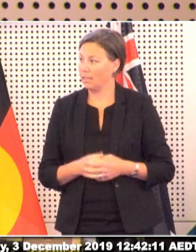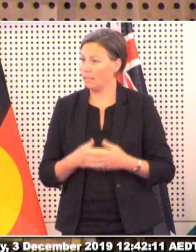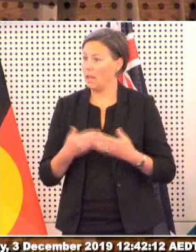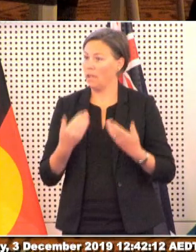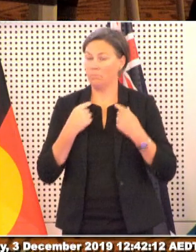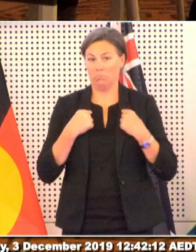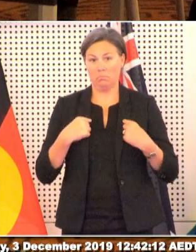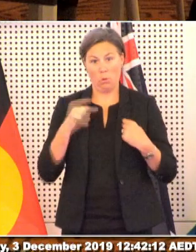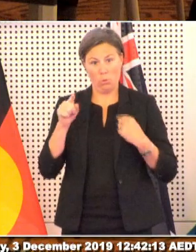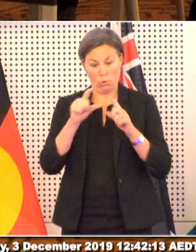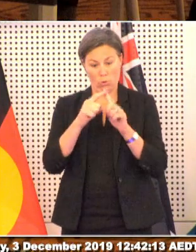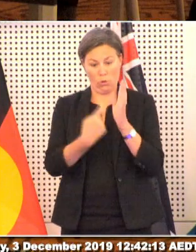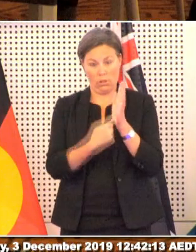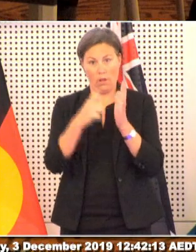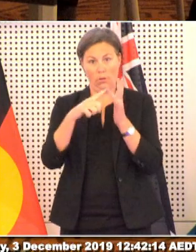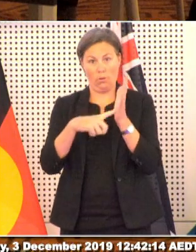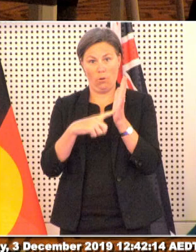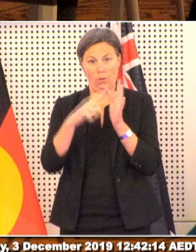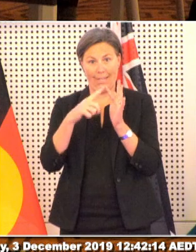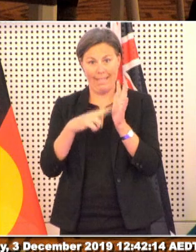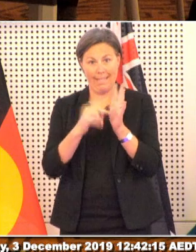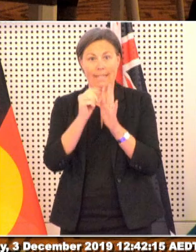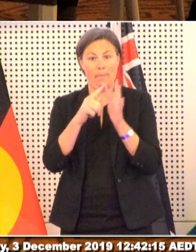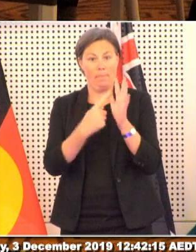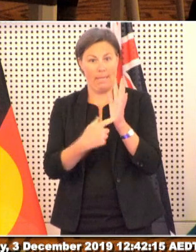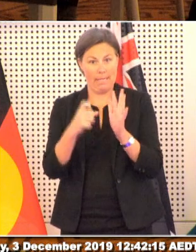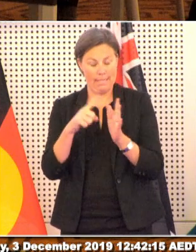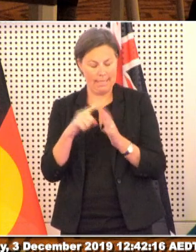Yes. And you are the Public Advocate in Victoria? Yes.